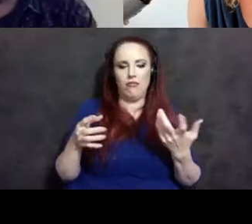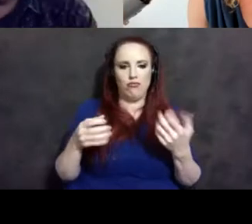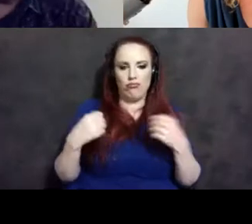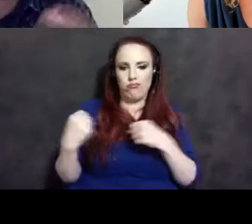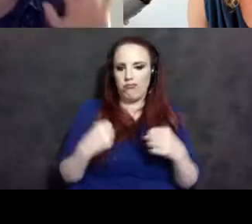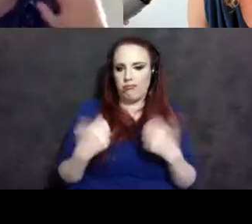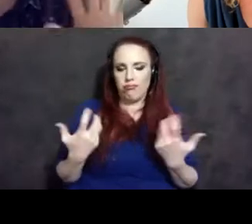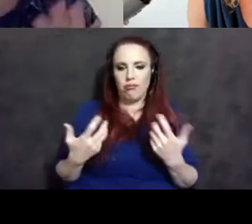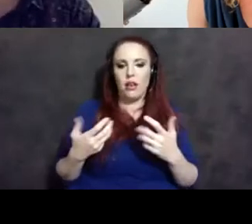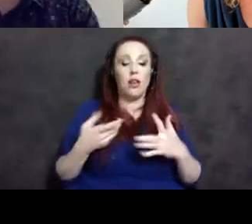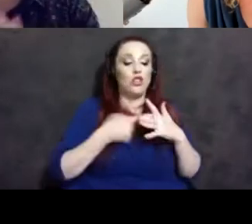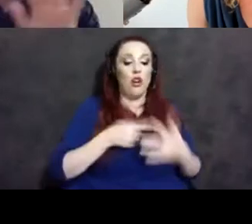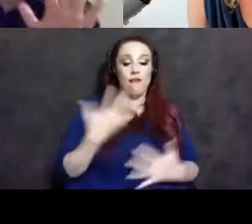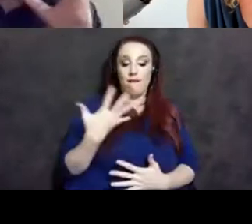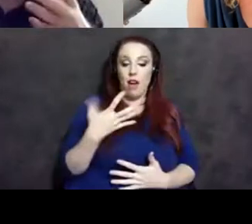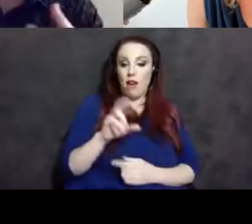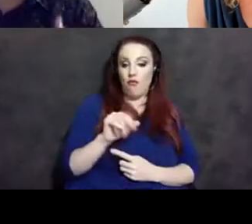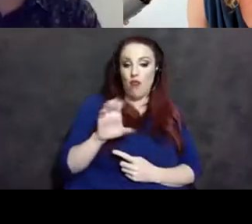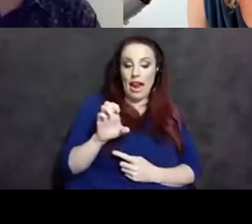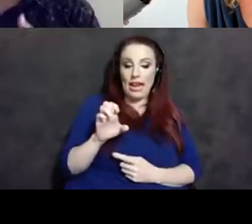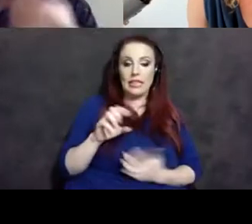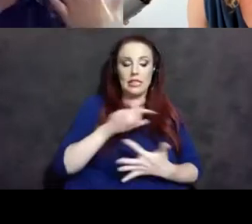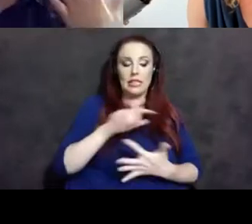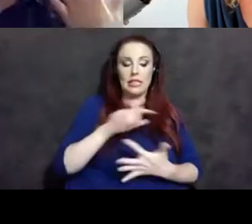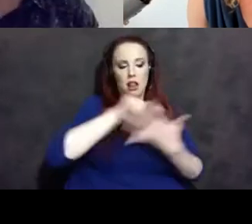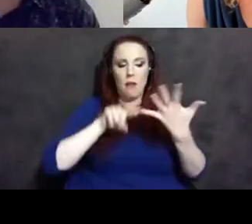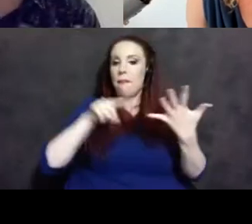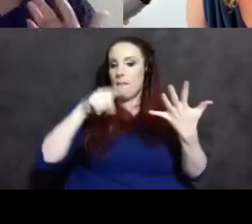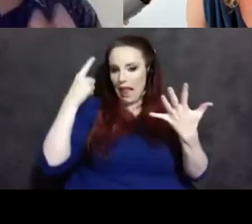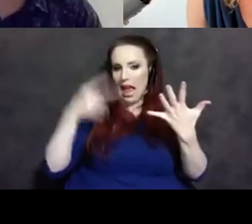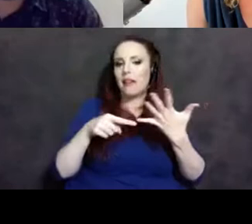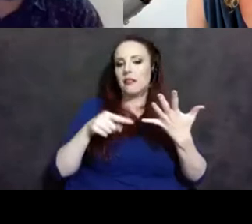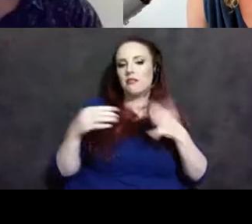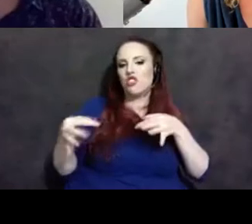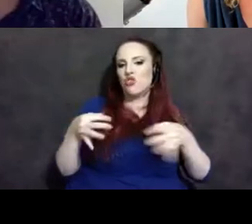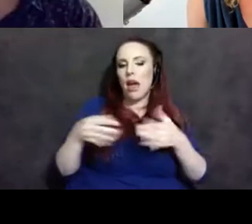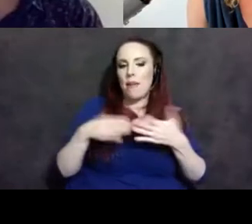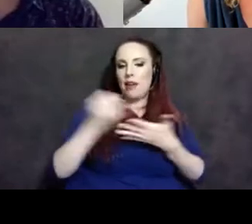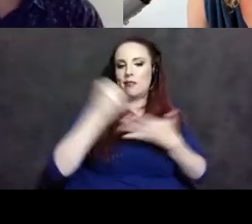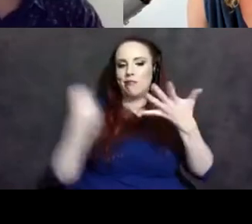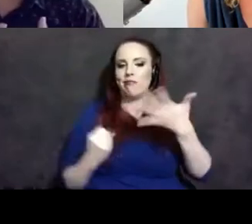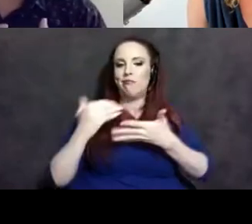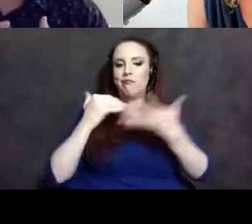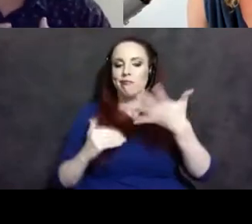five races and Black was definitely described as less than. So I'm learning all of that.